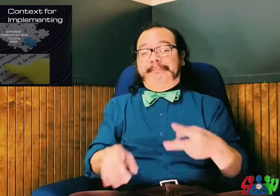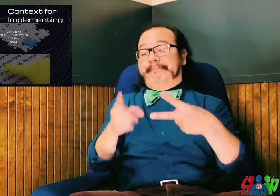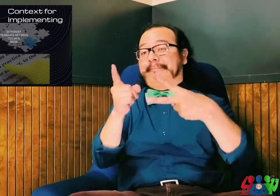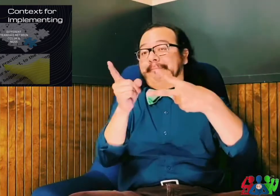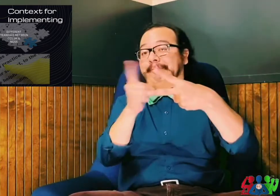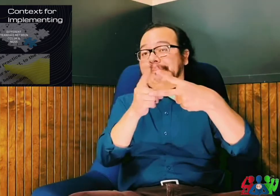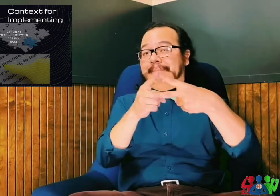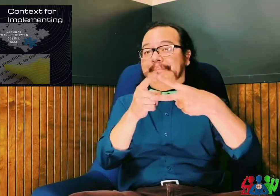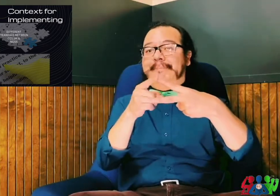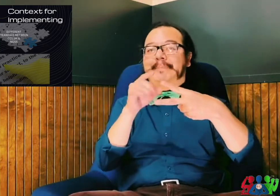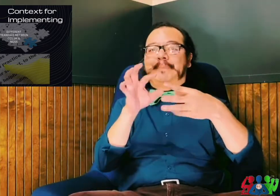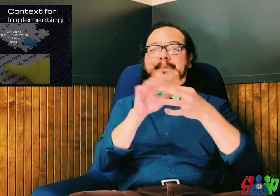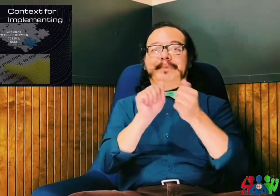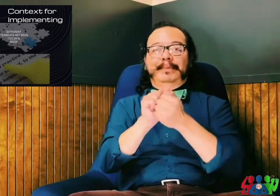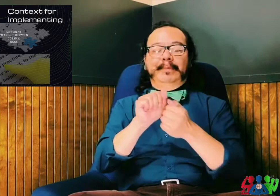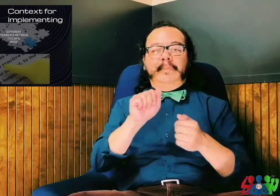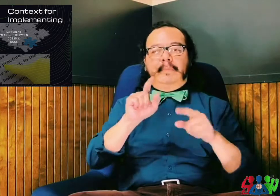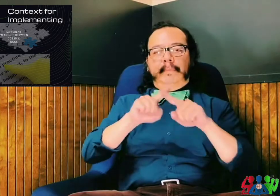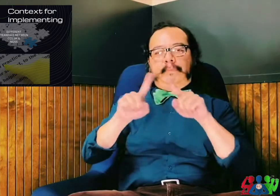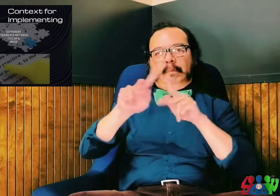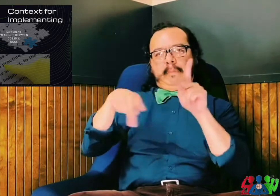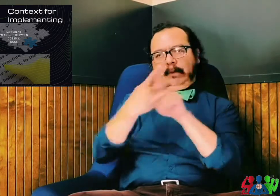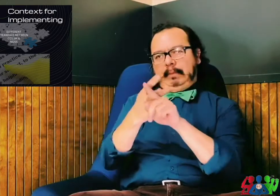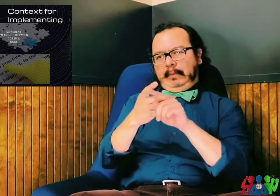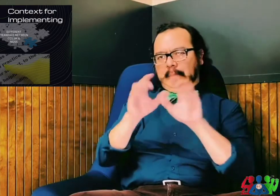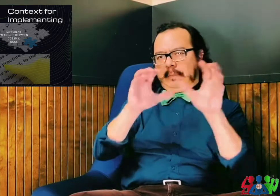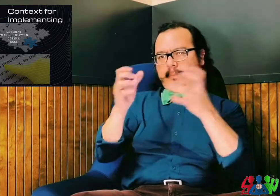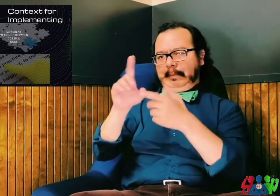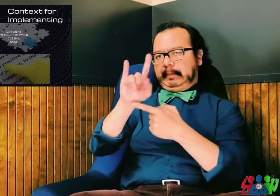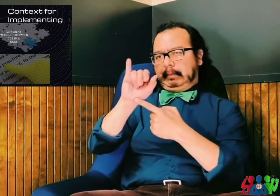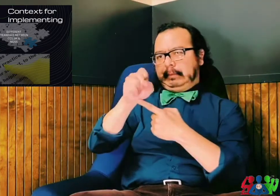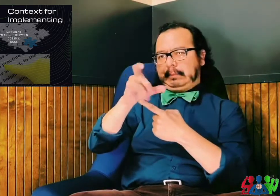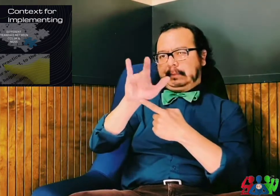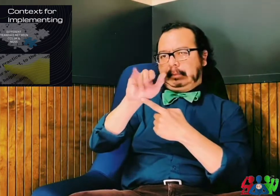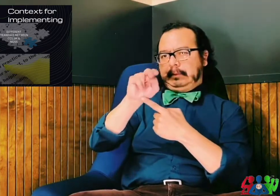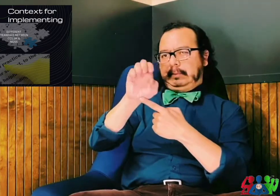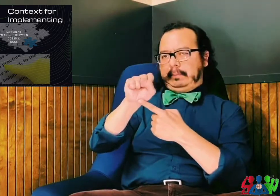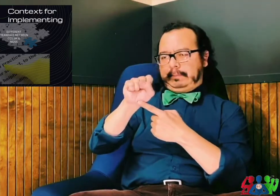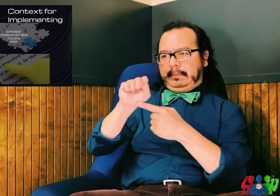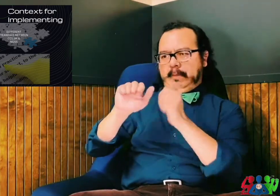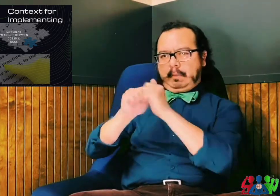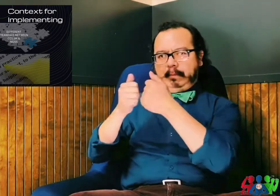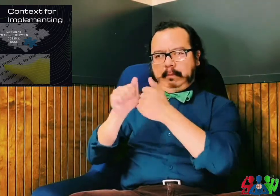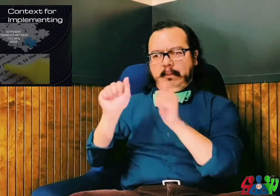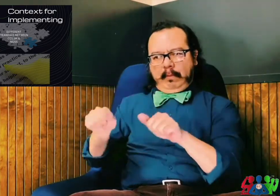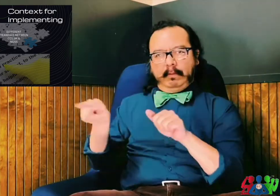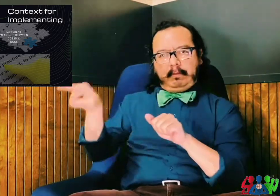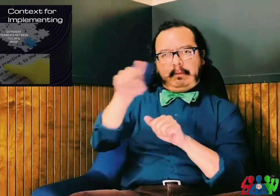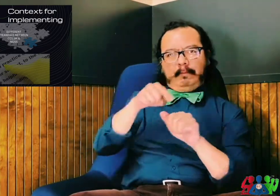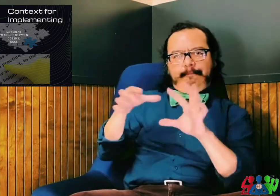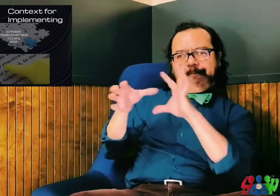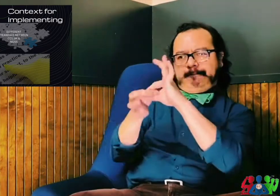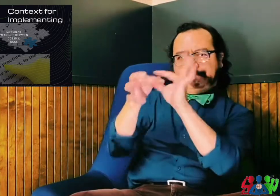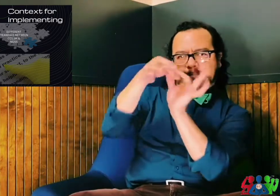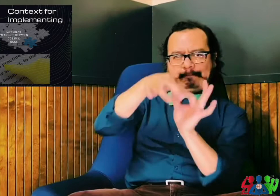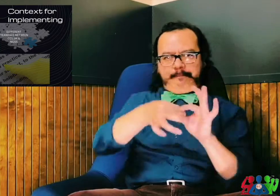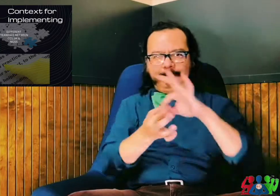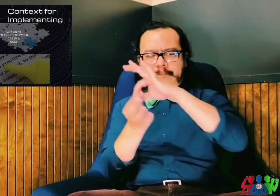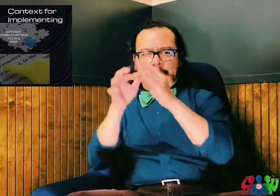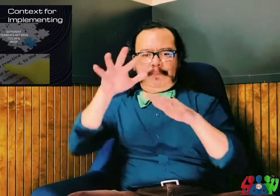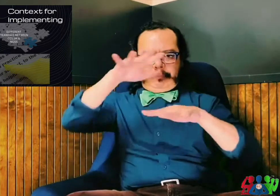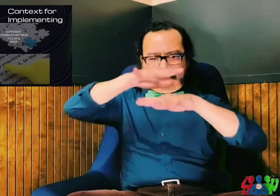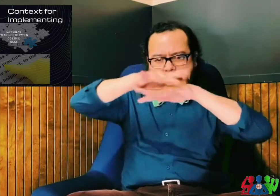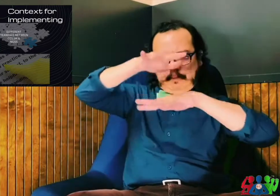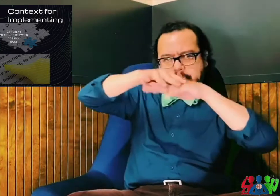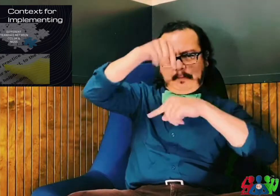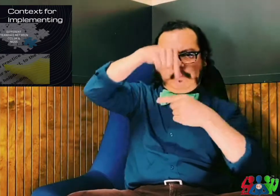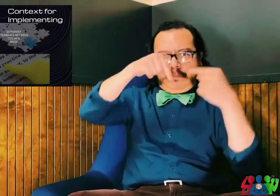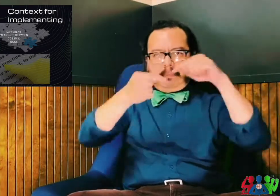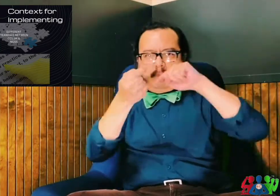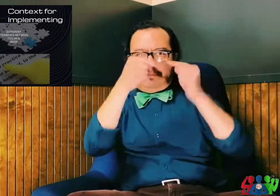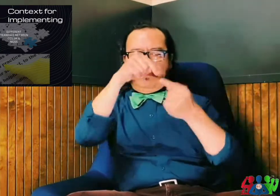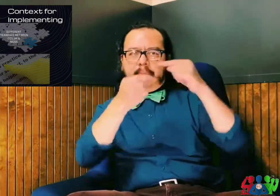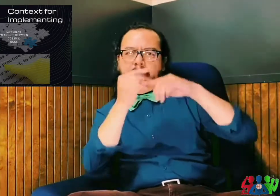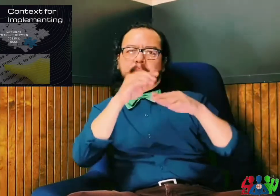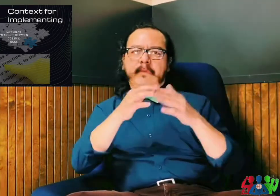One challenge is attending to developing disciplinary knowledge while also supporting students in making connections across disciplines.